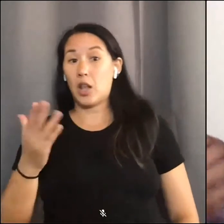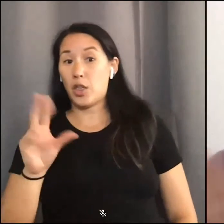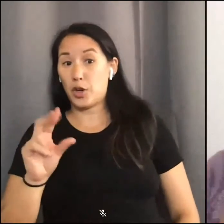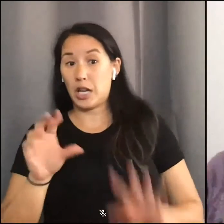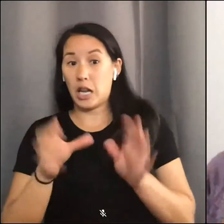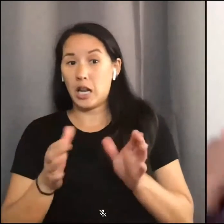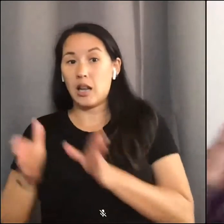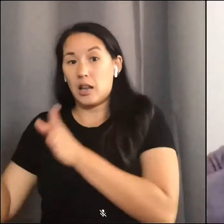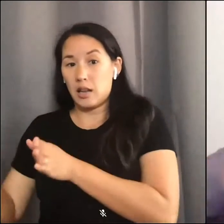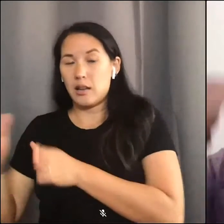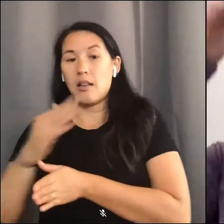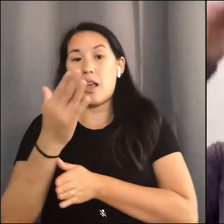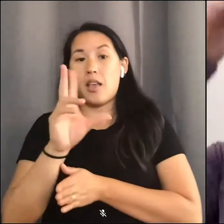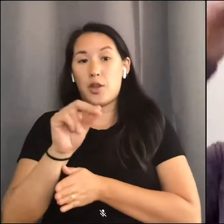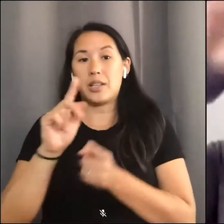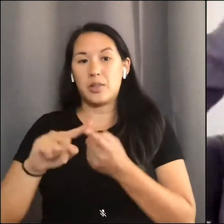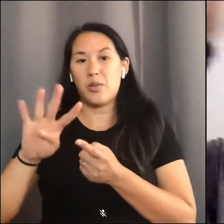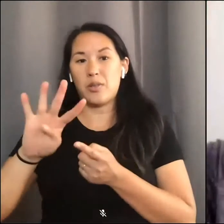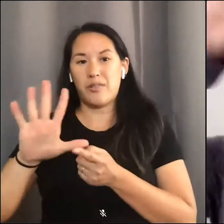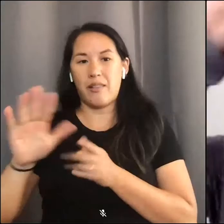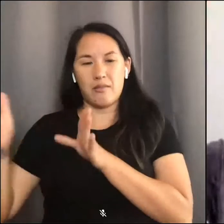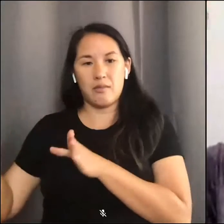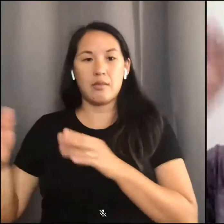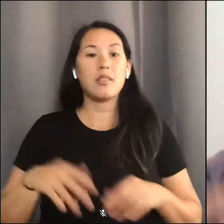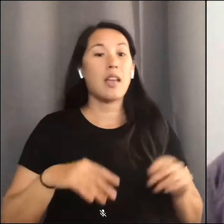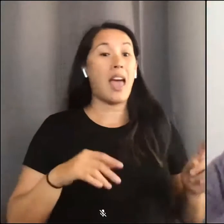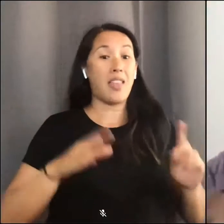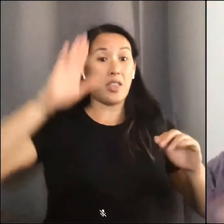with that um above the timeline you put all the great things that have happened below the